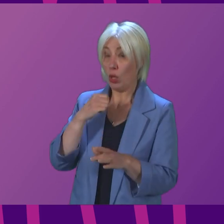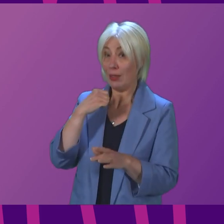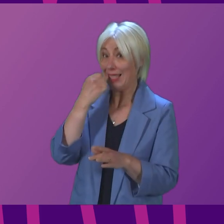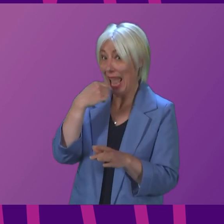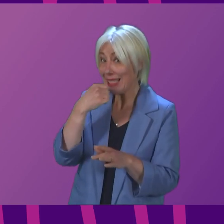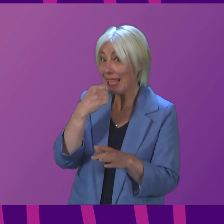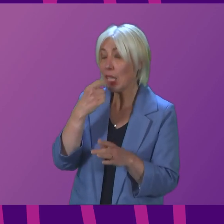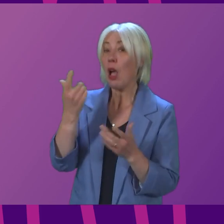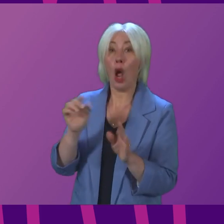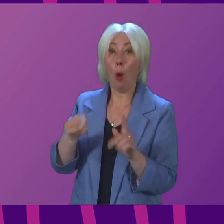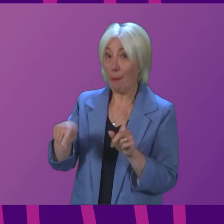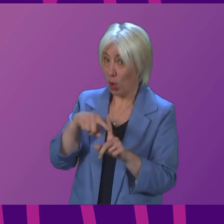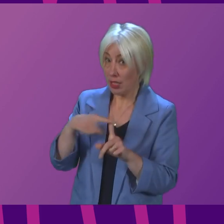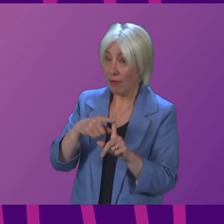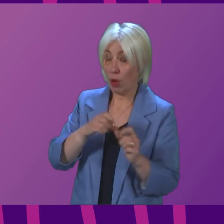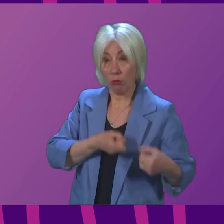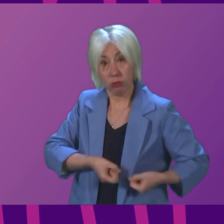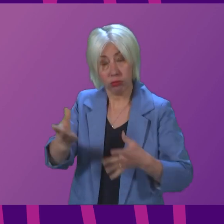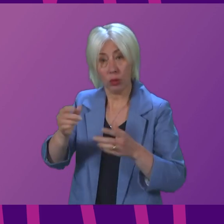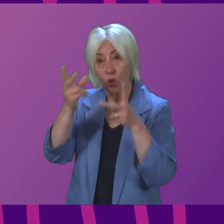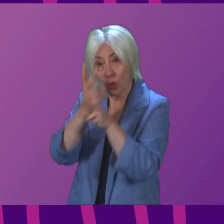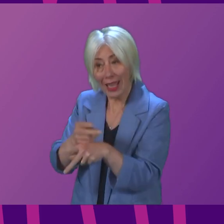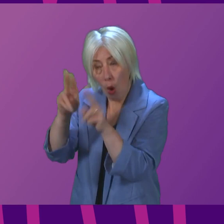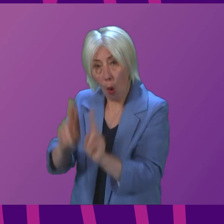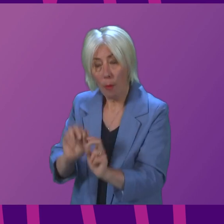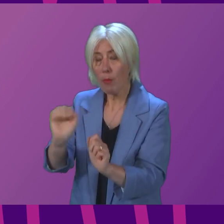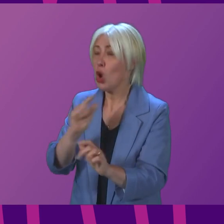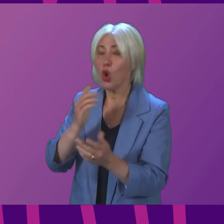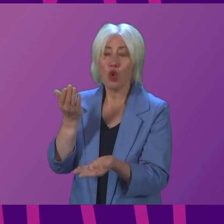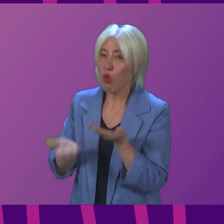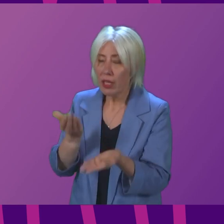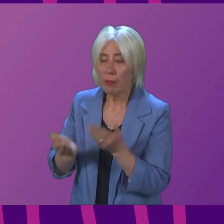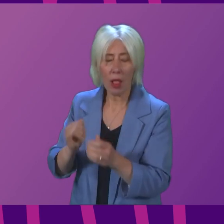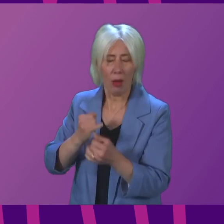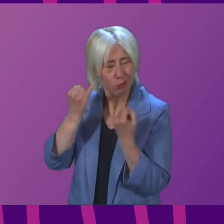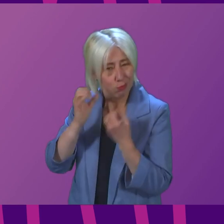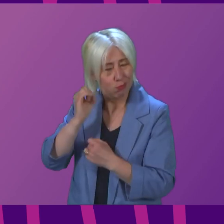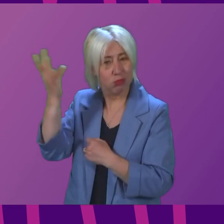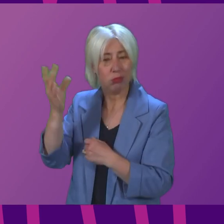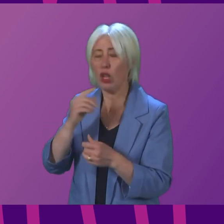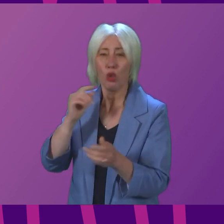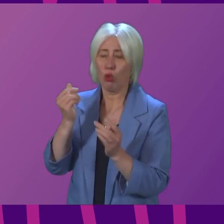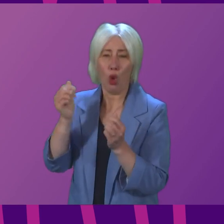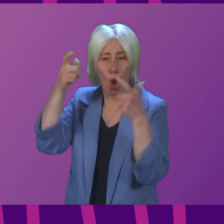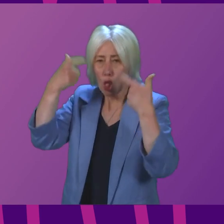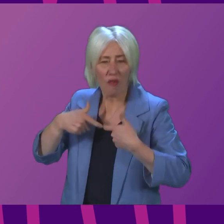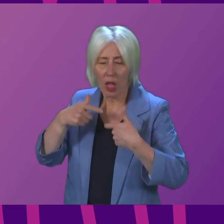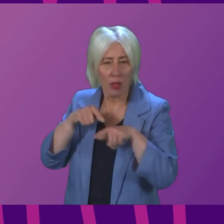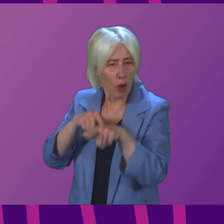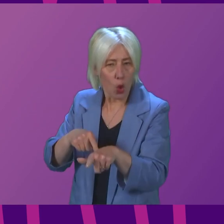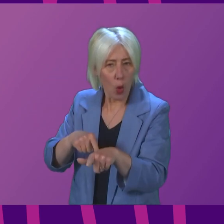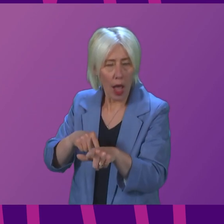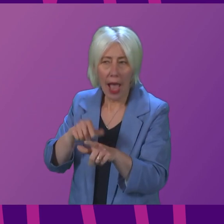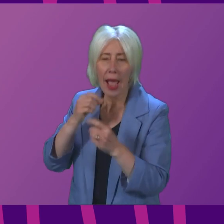care homes in Scotland was unlawful, unreasonable and irrational and that it cost lives?